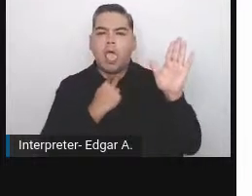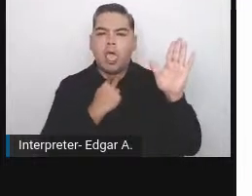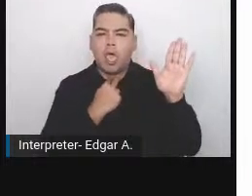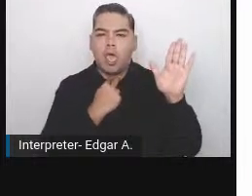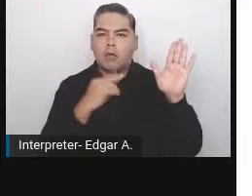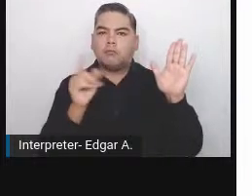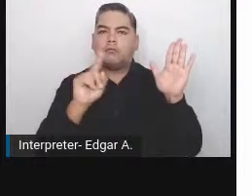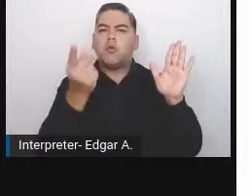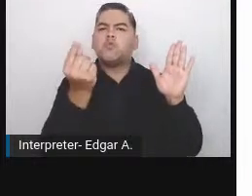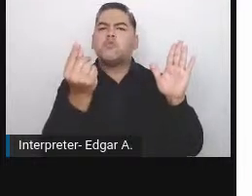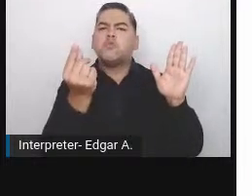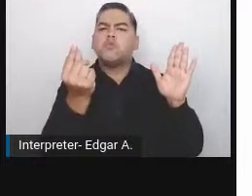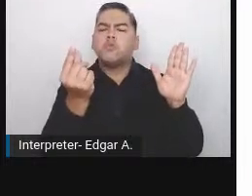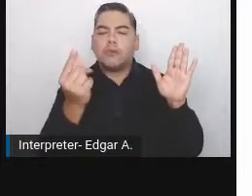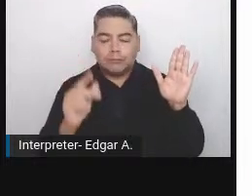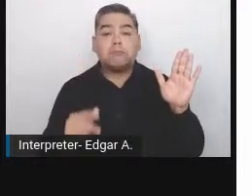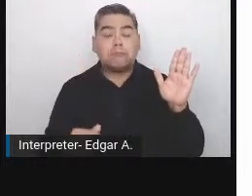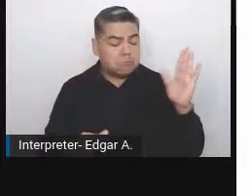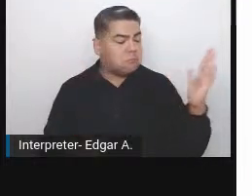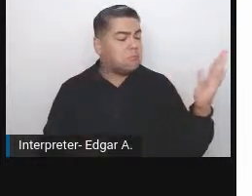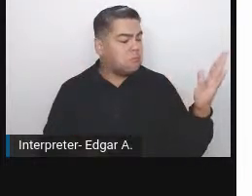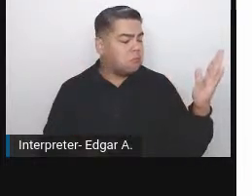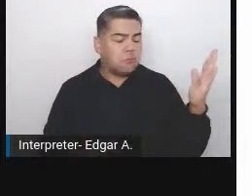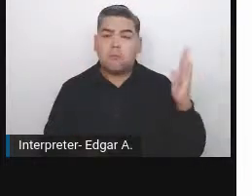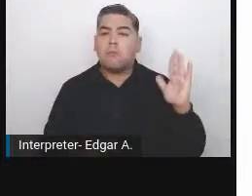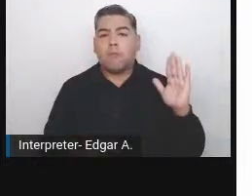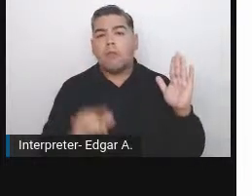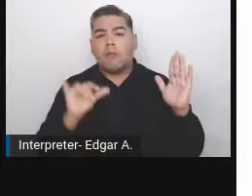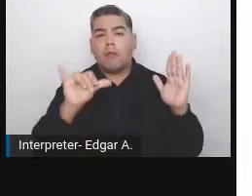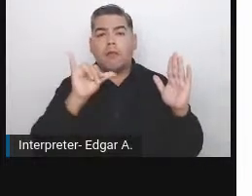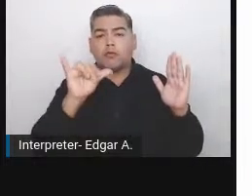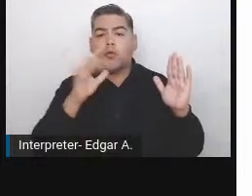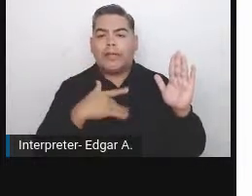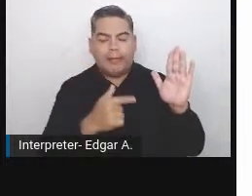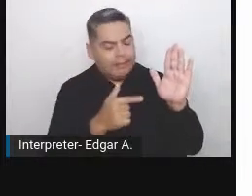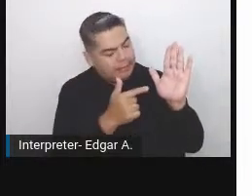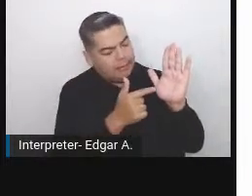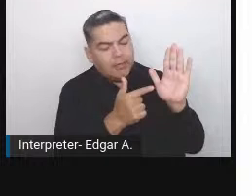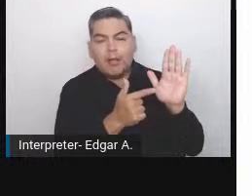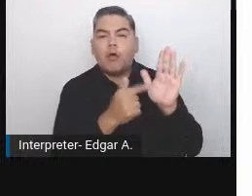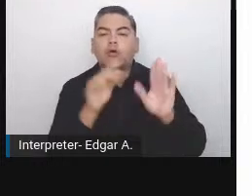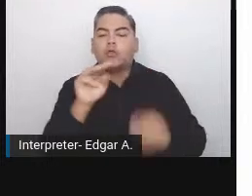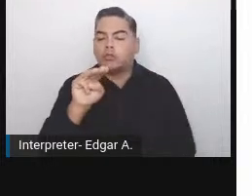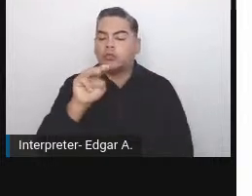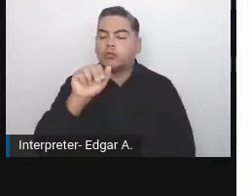stuck when they finished when it came down to the end of the page. Where were they to go? We ended up